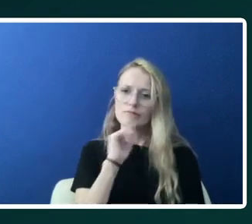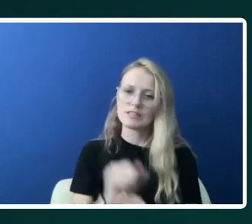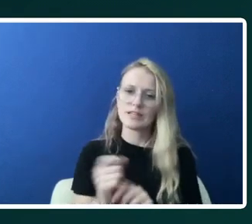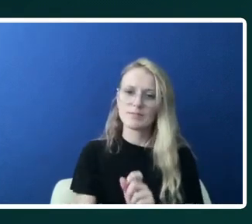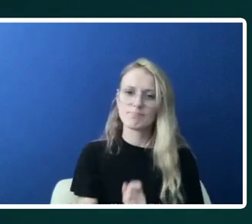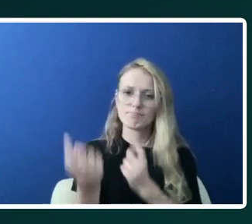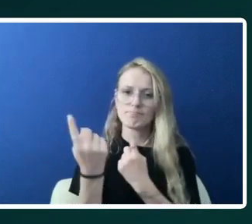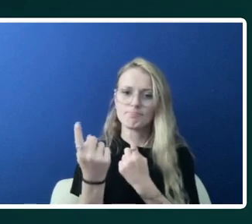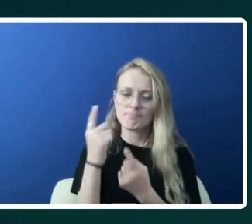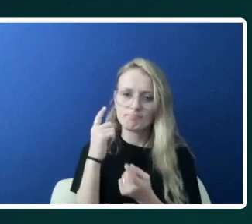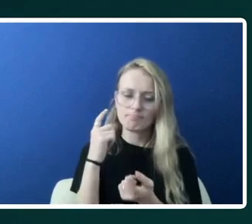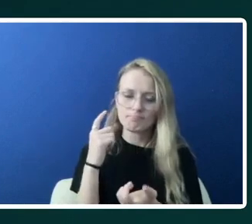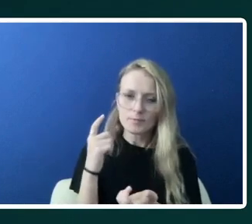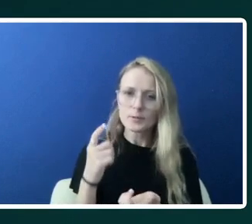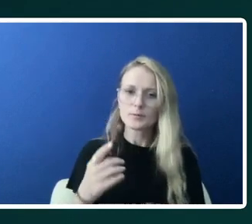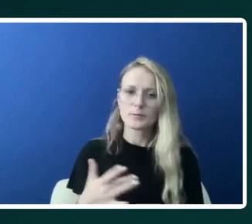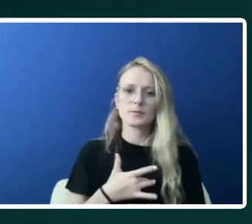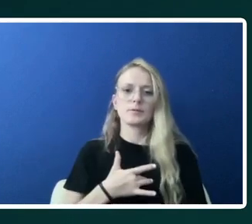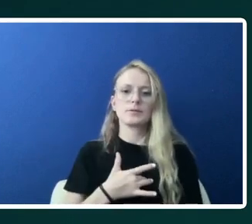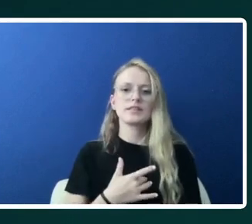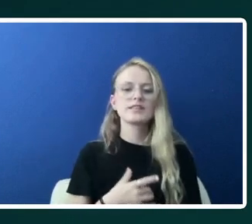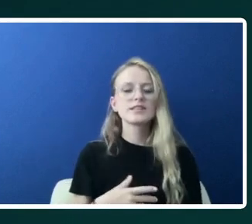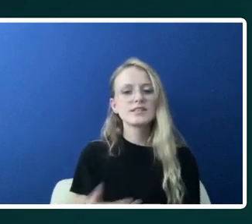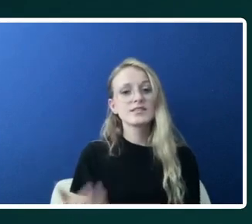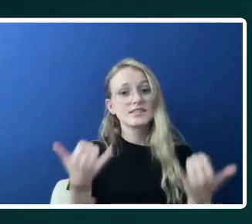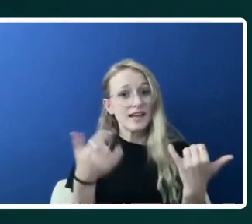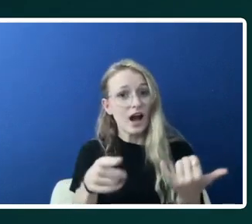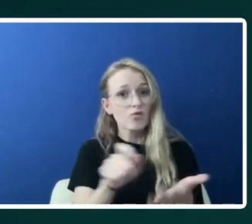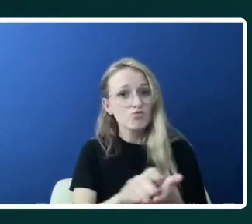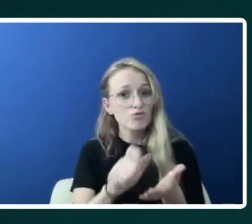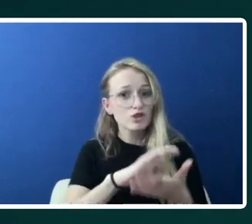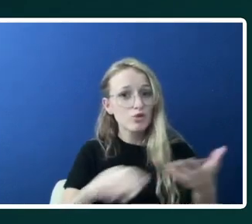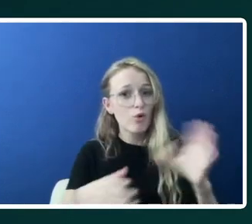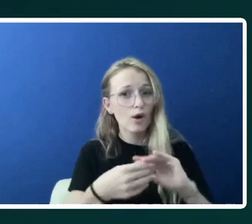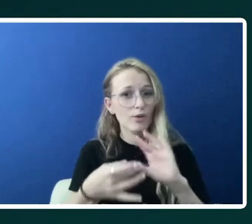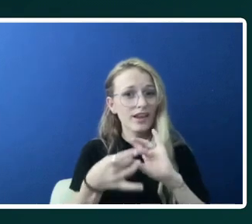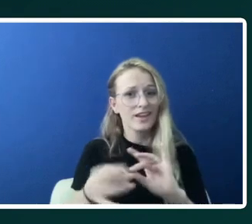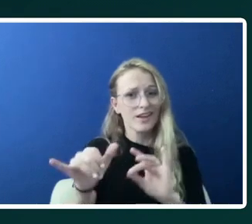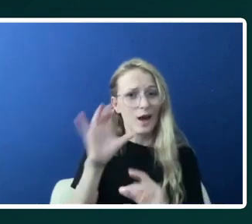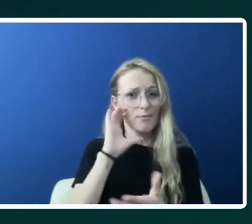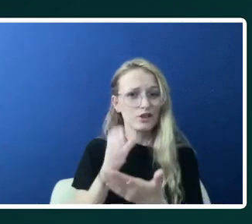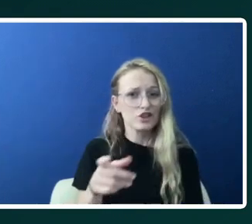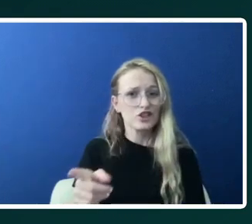of taking on the role of the person portrayed. They took time to help each other refine and